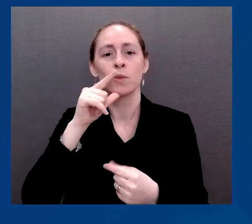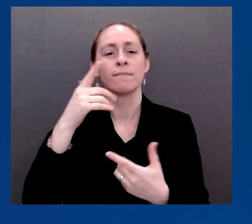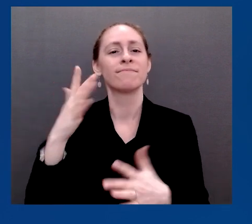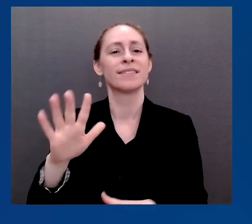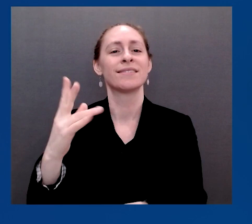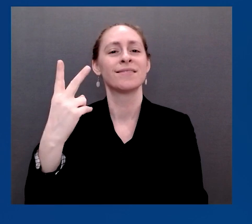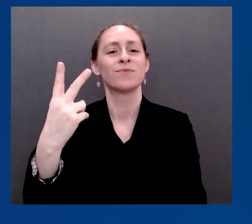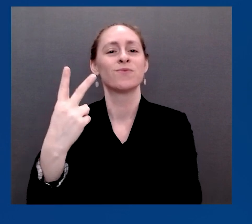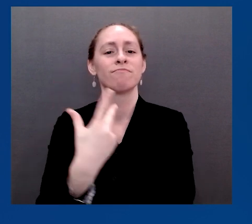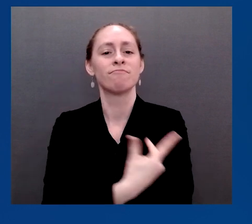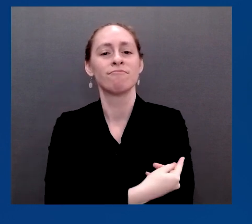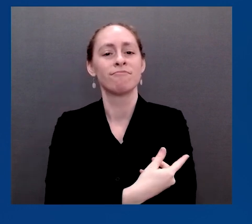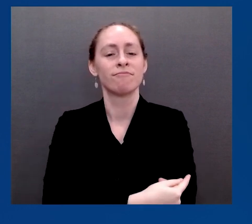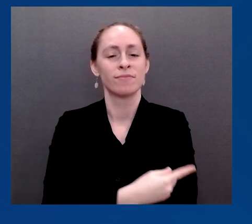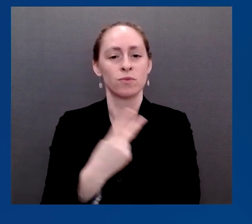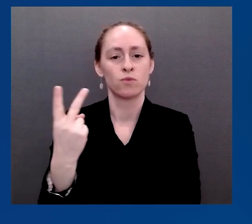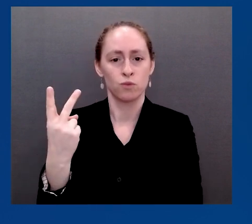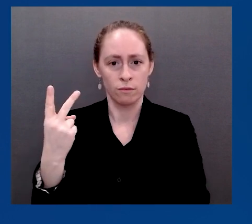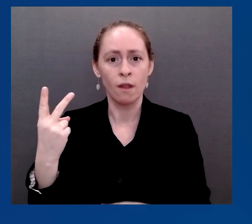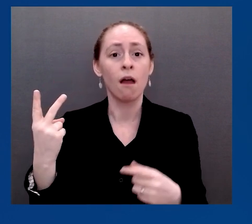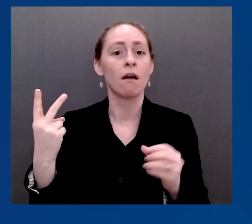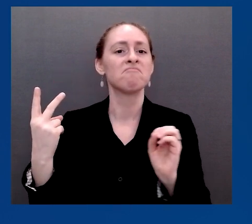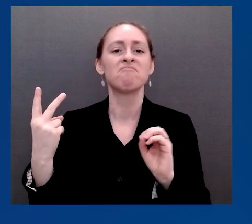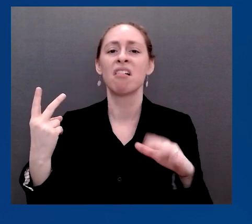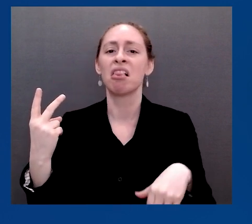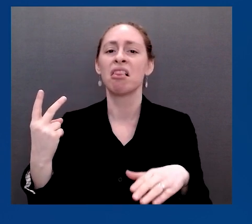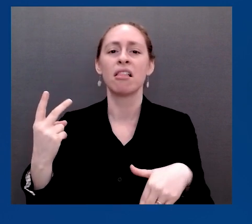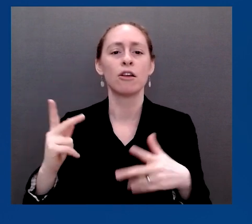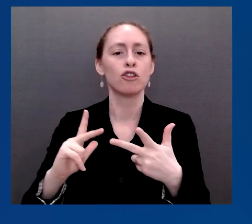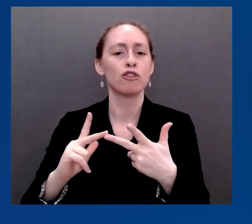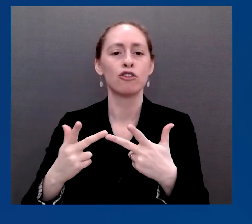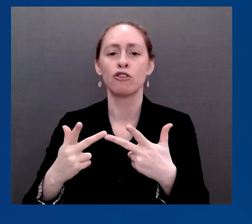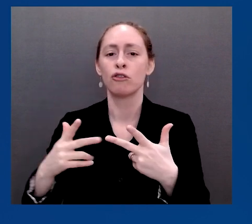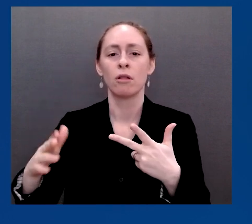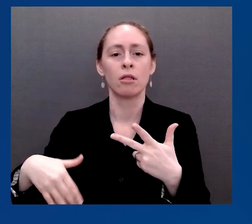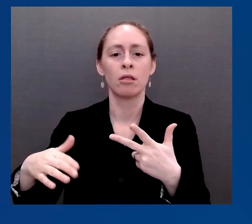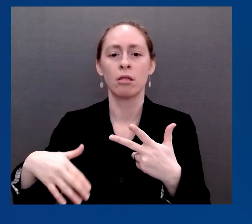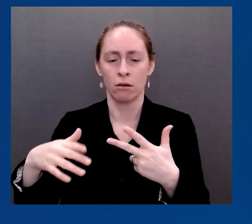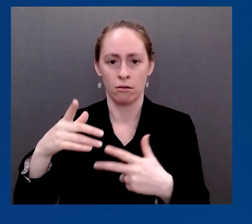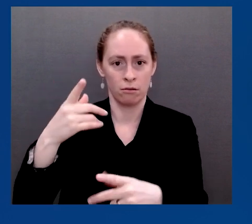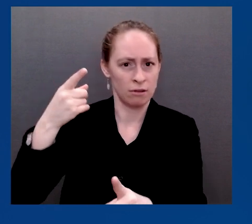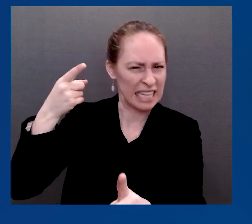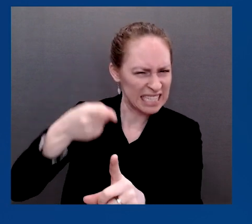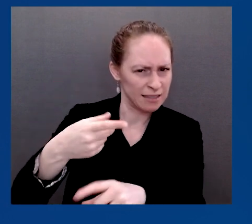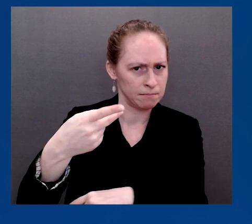And this is a Pfizer study, but it really holds true with other products like Moderna.